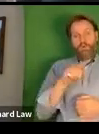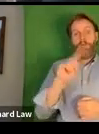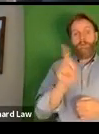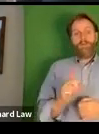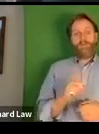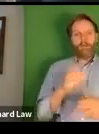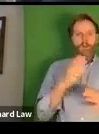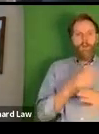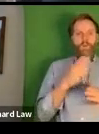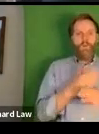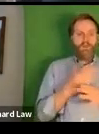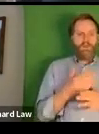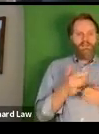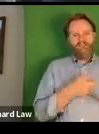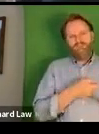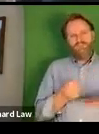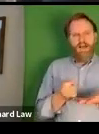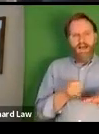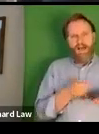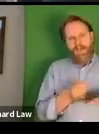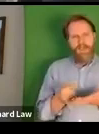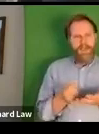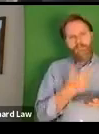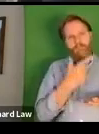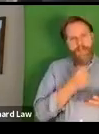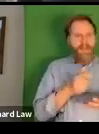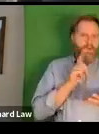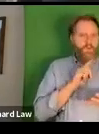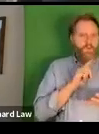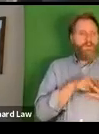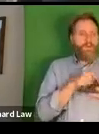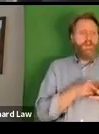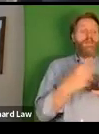all public sector pension schemes the Cabinet Office have agreed to us now